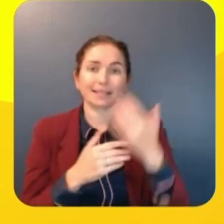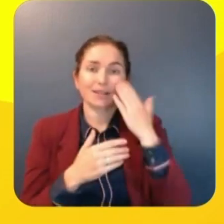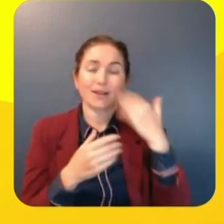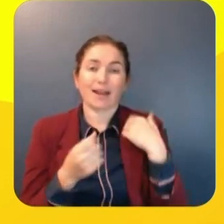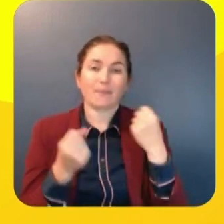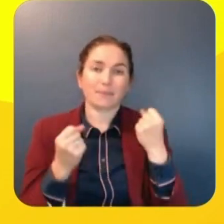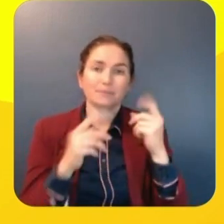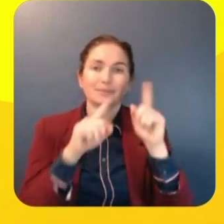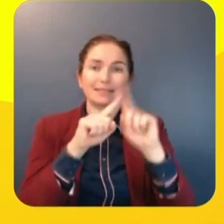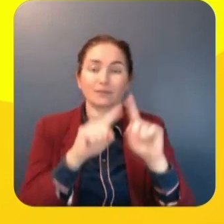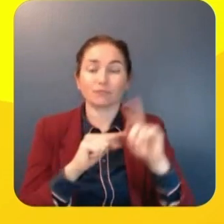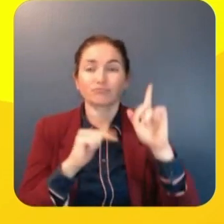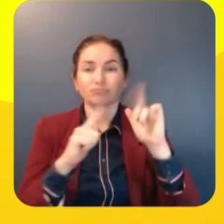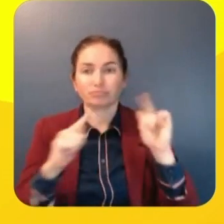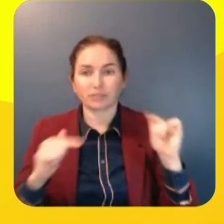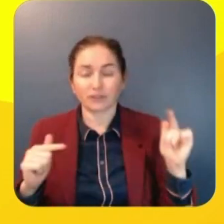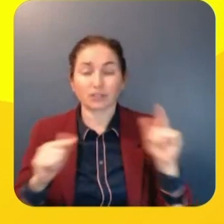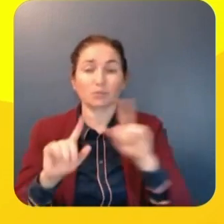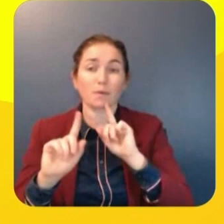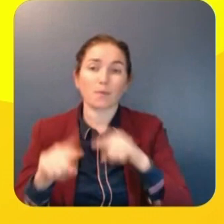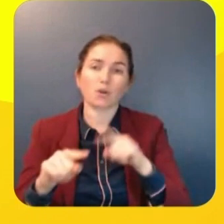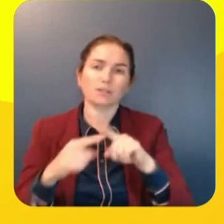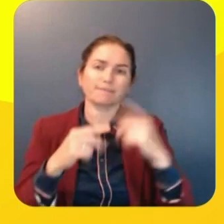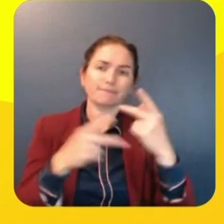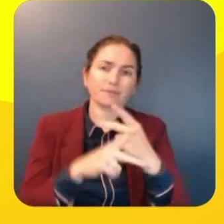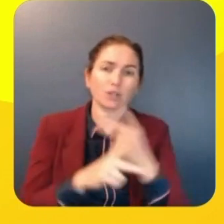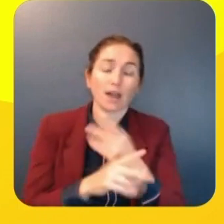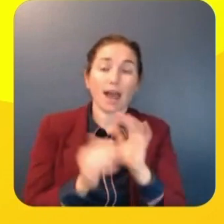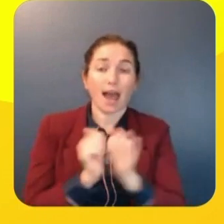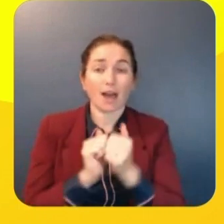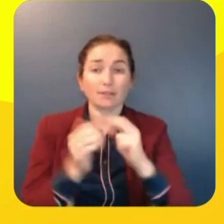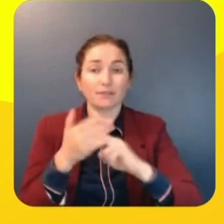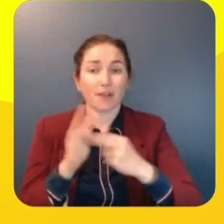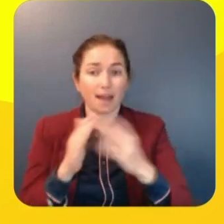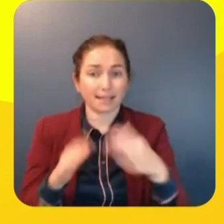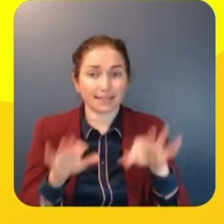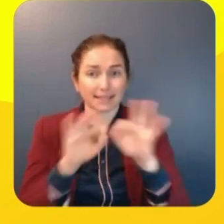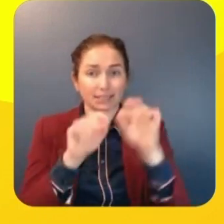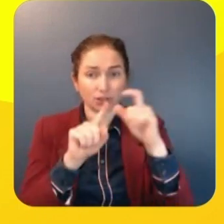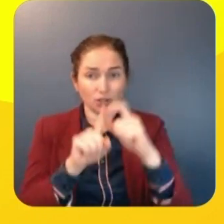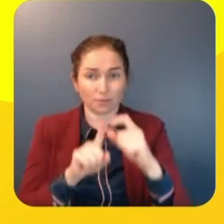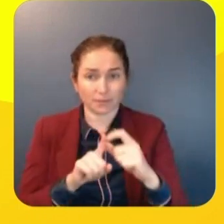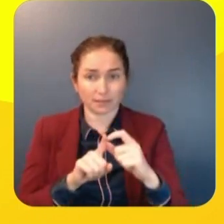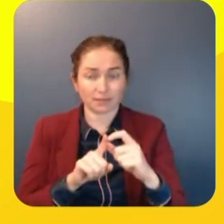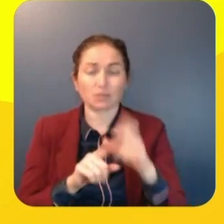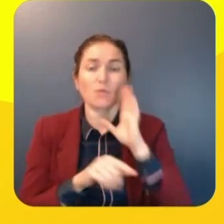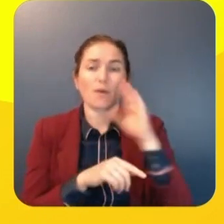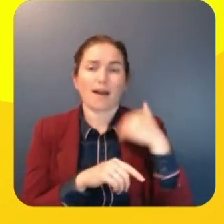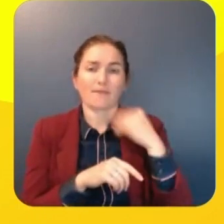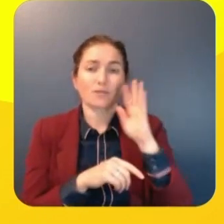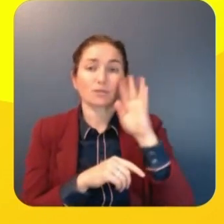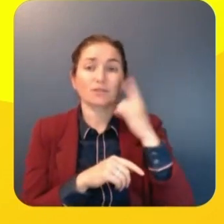annual reports to figure out how to define key terms. And then there will be the creation of a data escrow where member